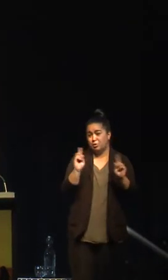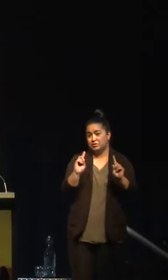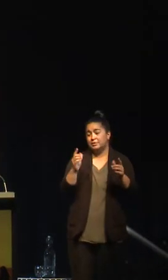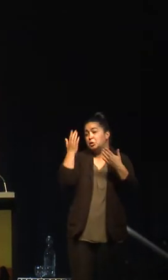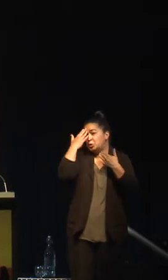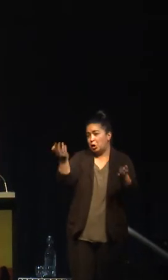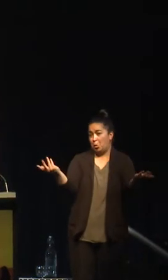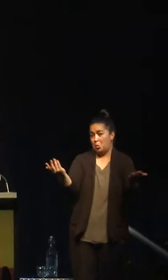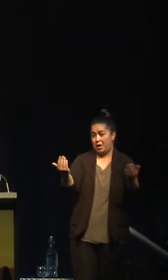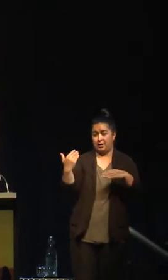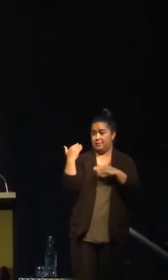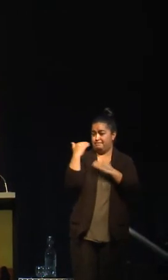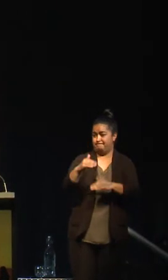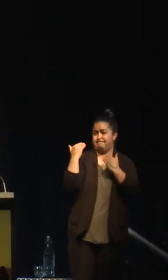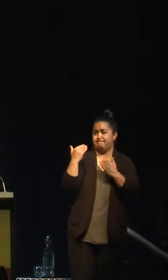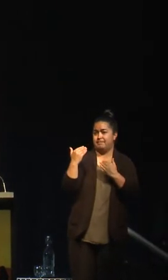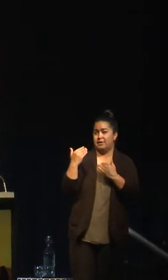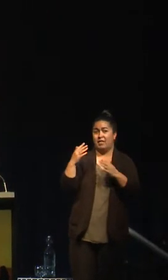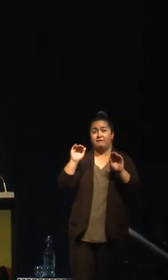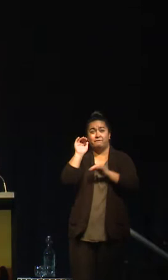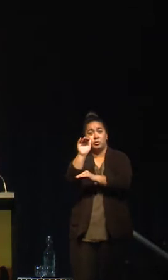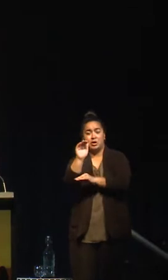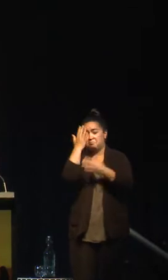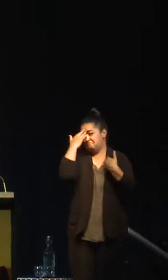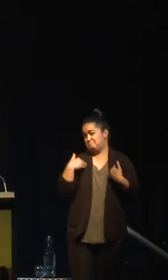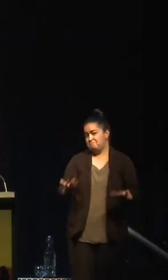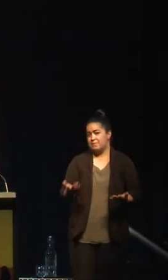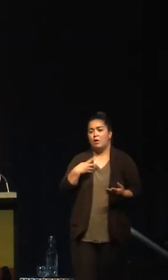know what the future holds. So I'm just going to you know spend my money incrementally and